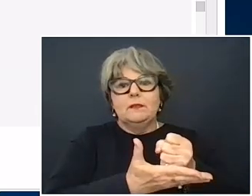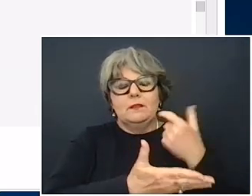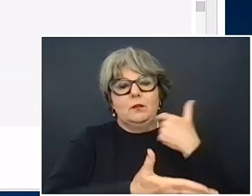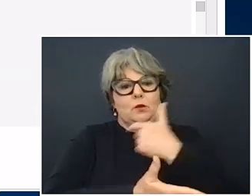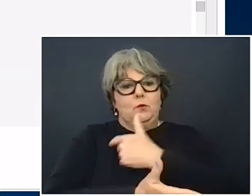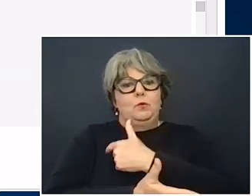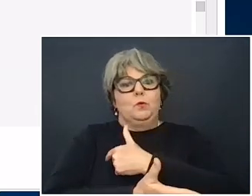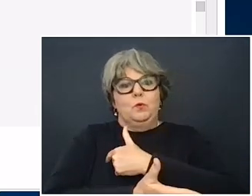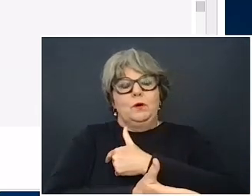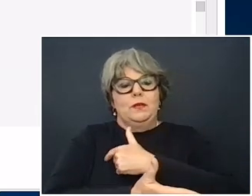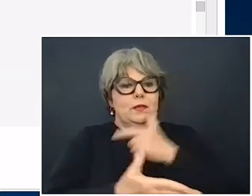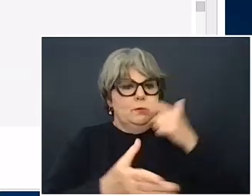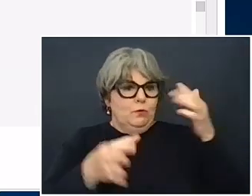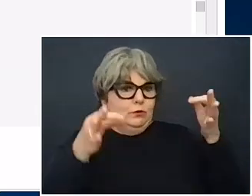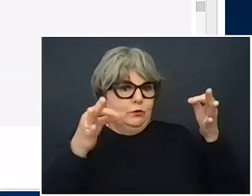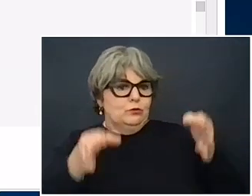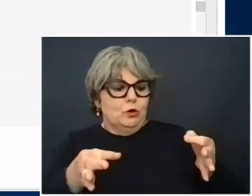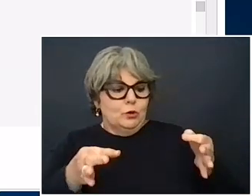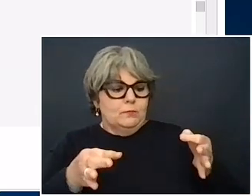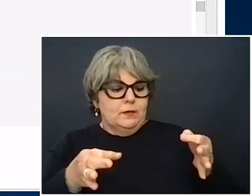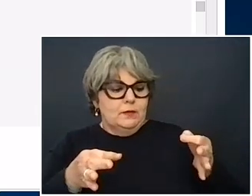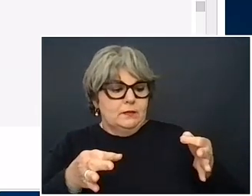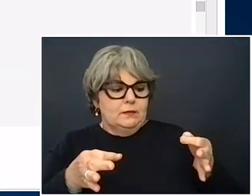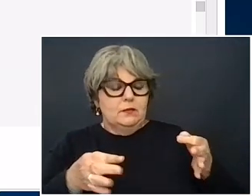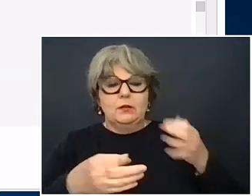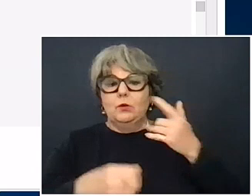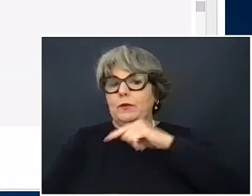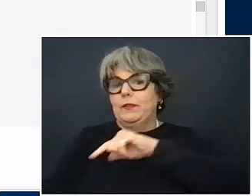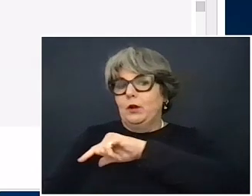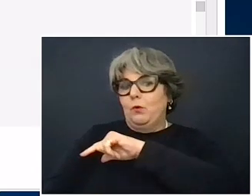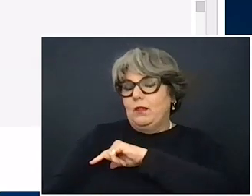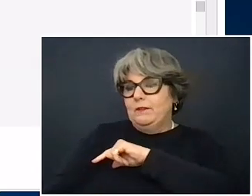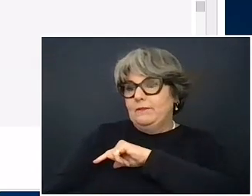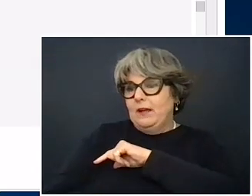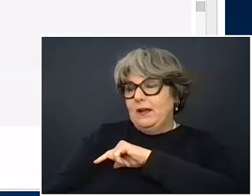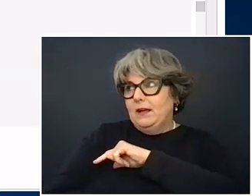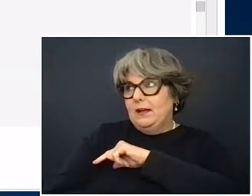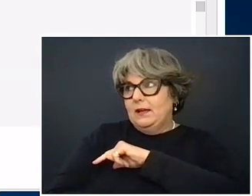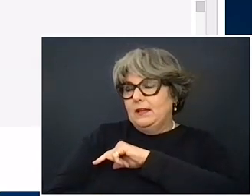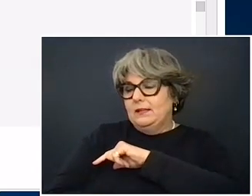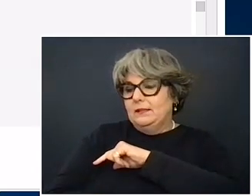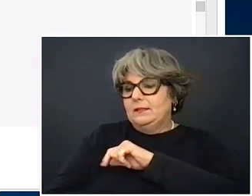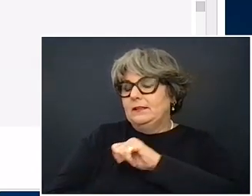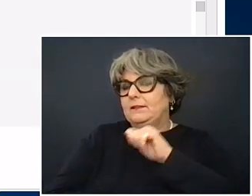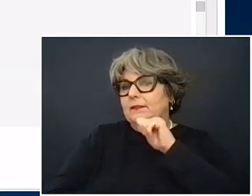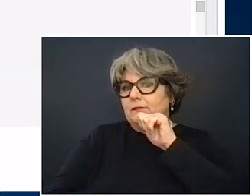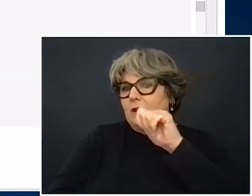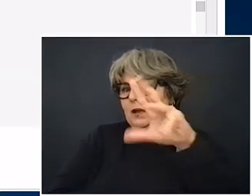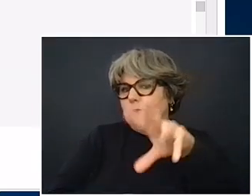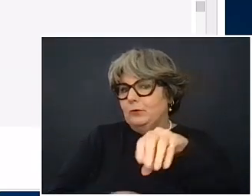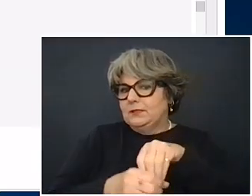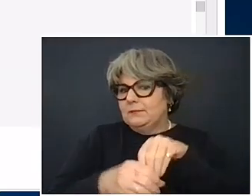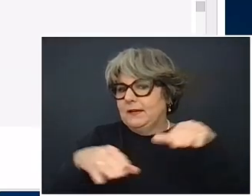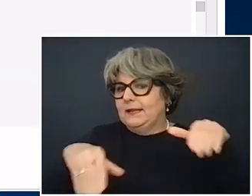determining what institution is eligible for Title IV, if they are not yet participating. That's not our job.